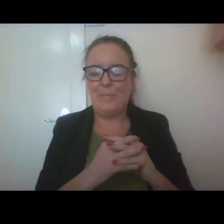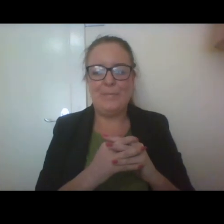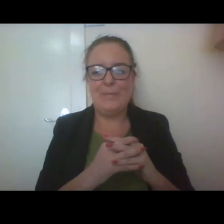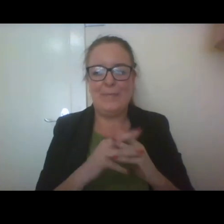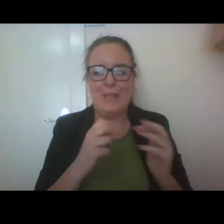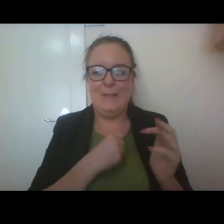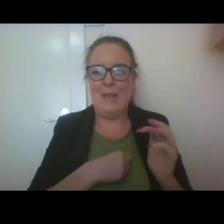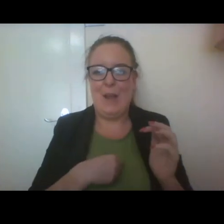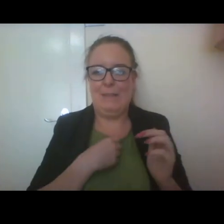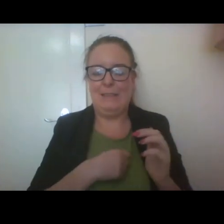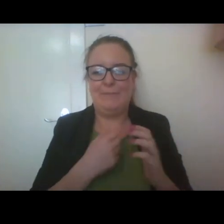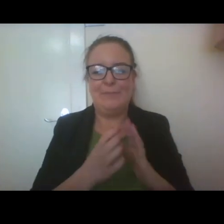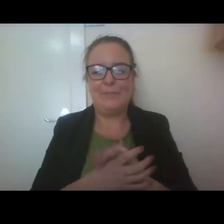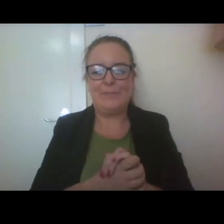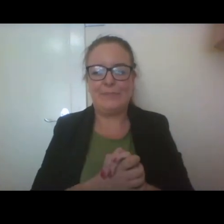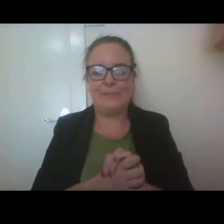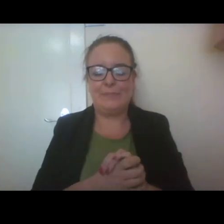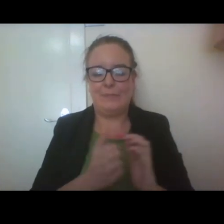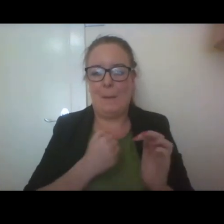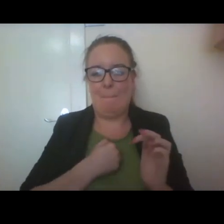So, my error.